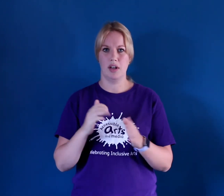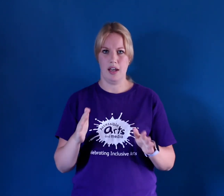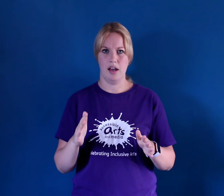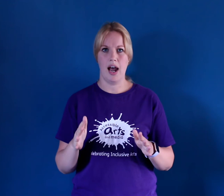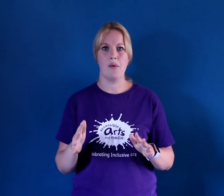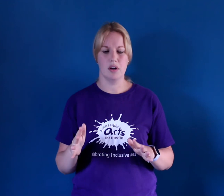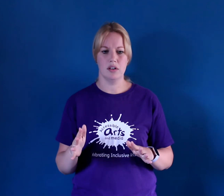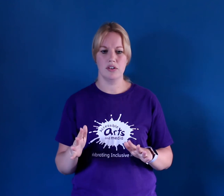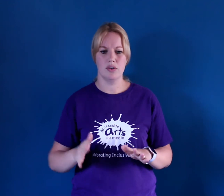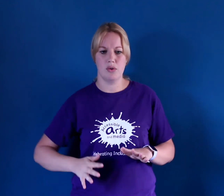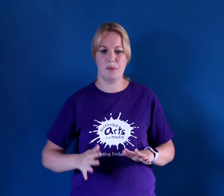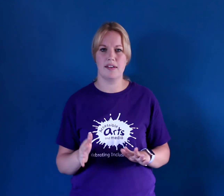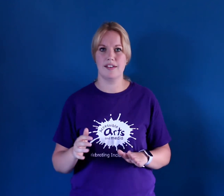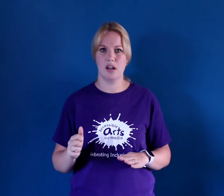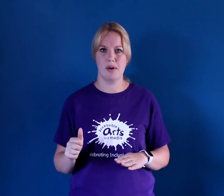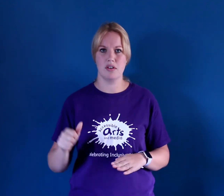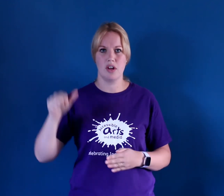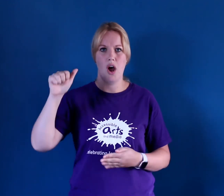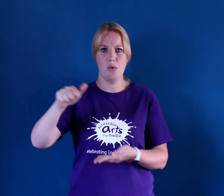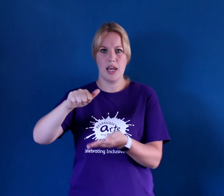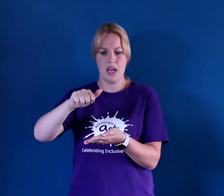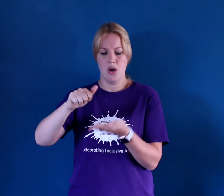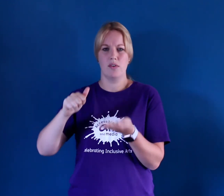Ok, I will do those bits in slow motion. Holy